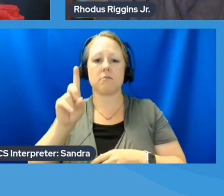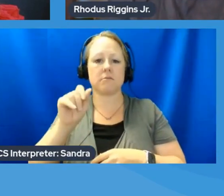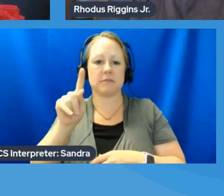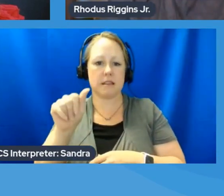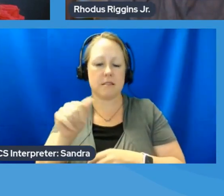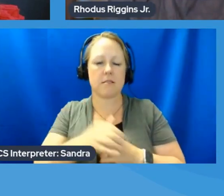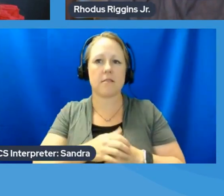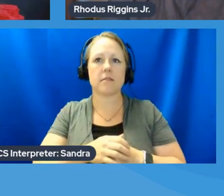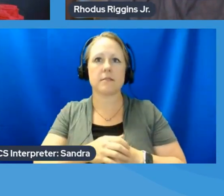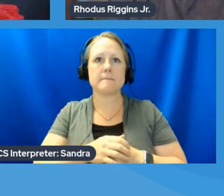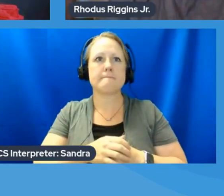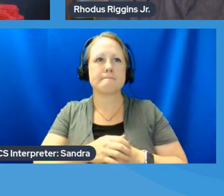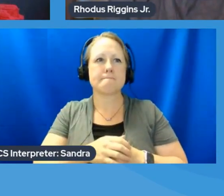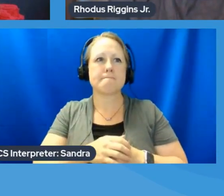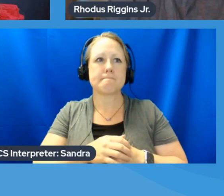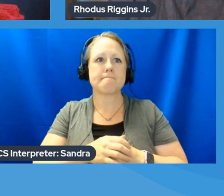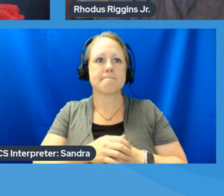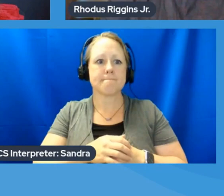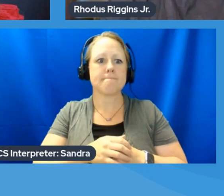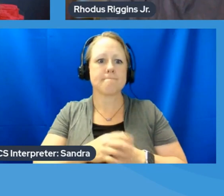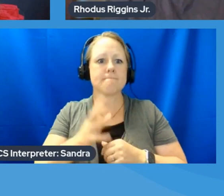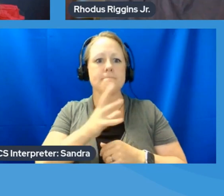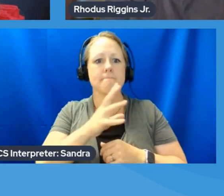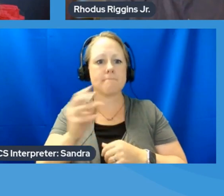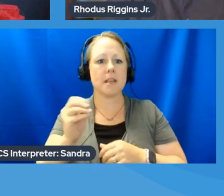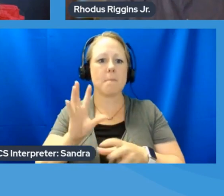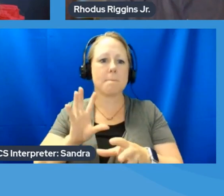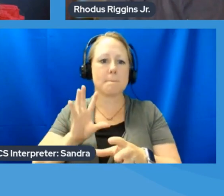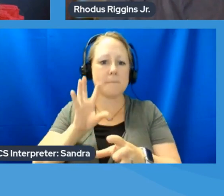and participants tree data collection,